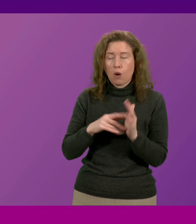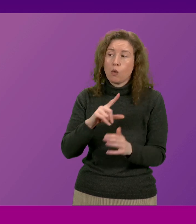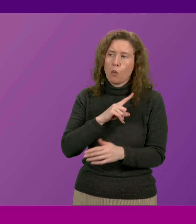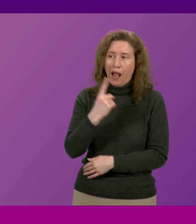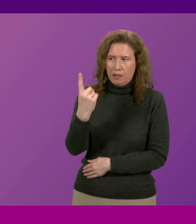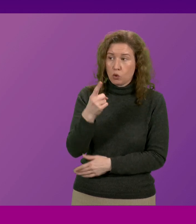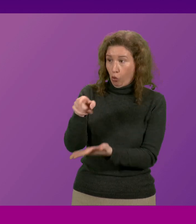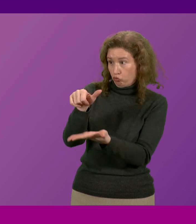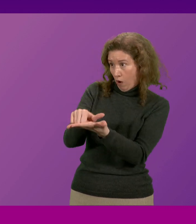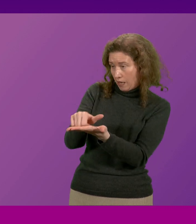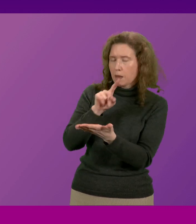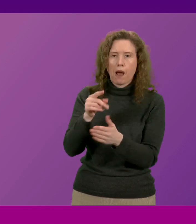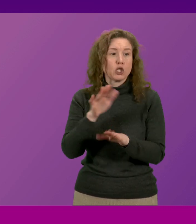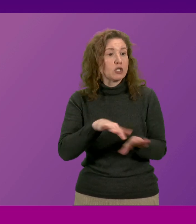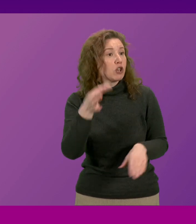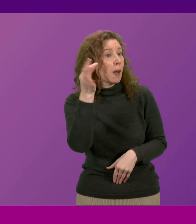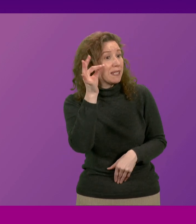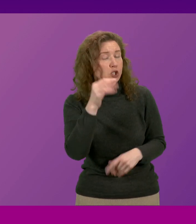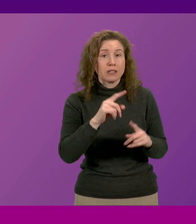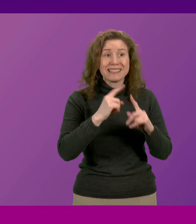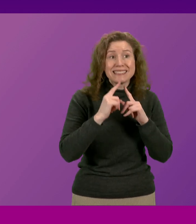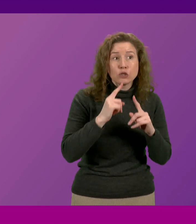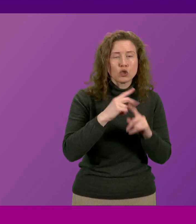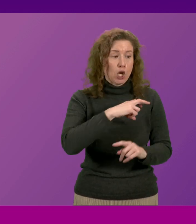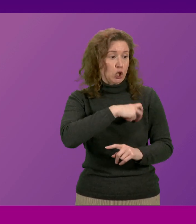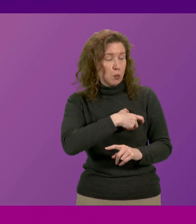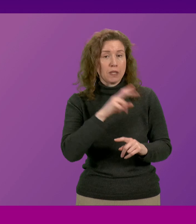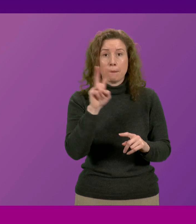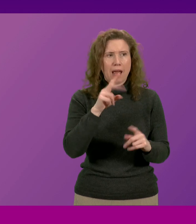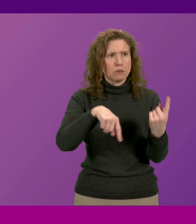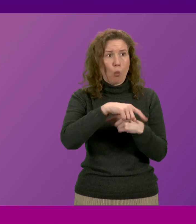right and the children’s commissioner, teachers, unions and parents wrong?